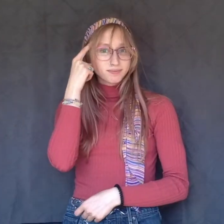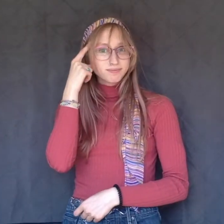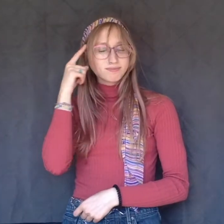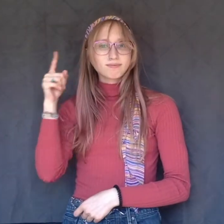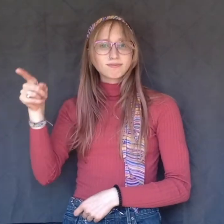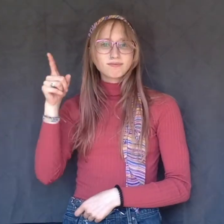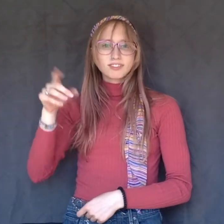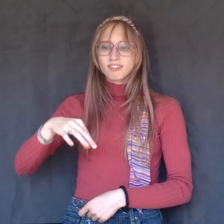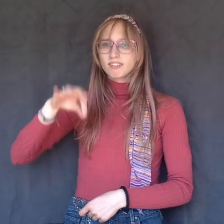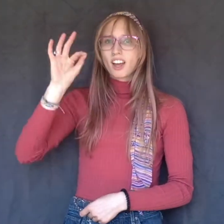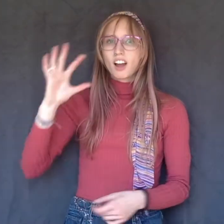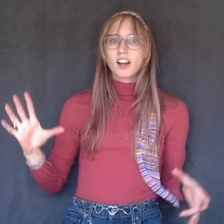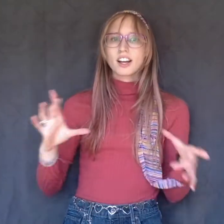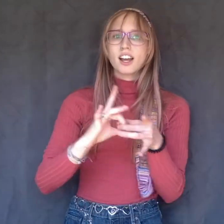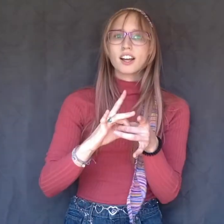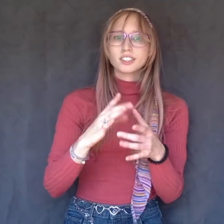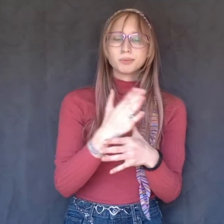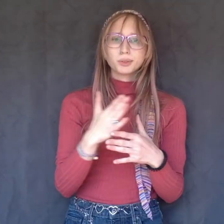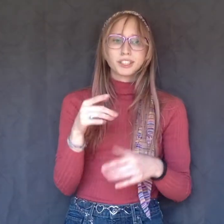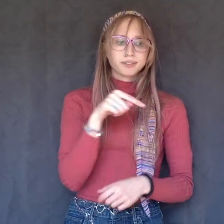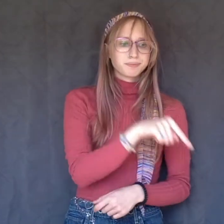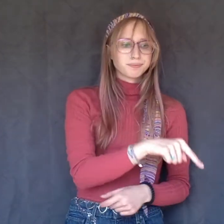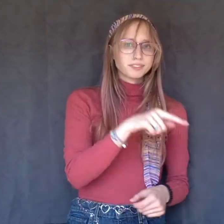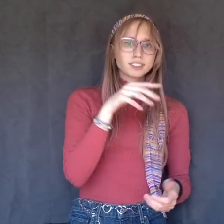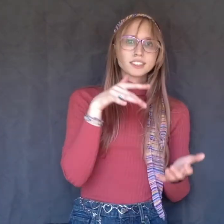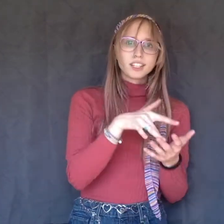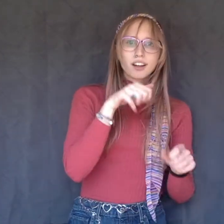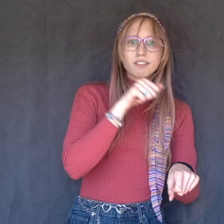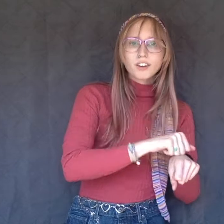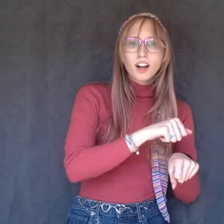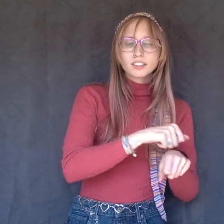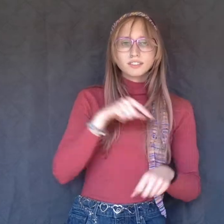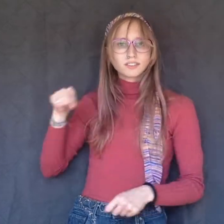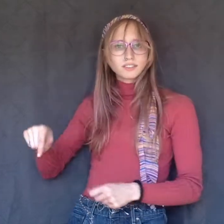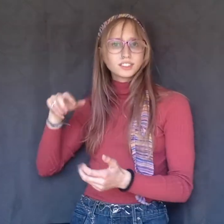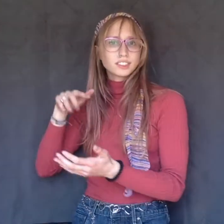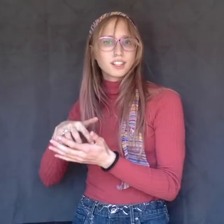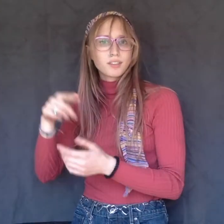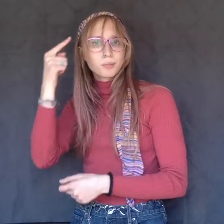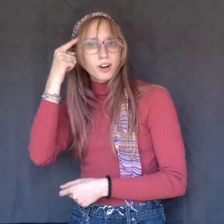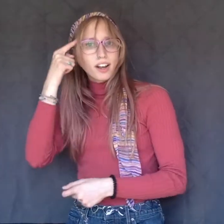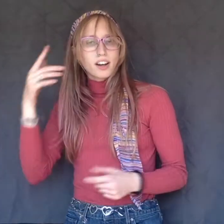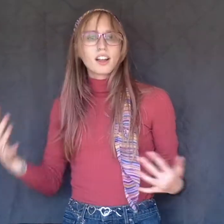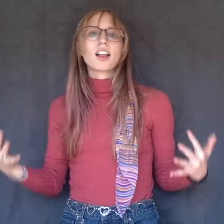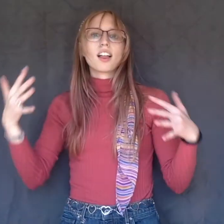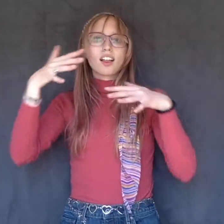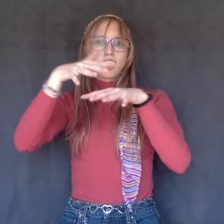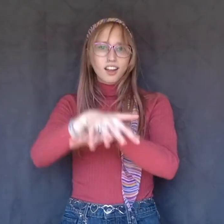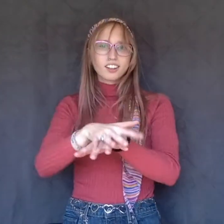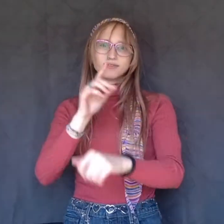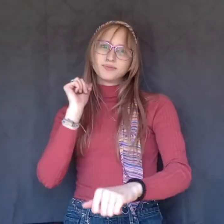She found the connections between the study of rocks and the study of the brain and combined them.